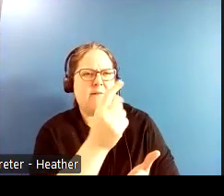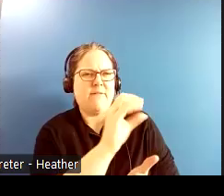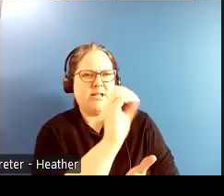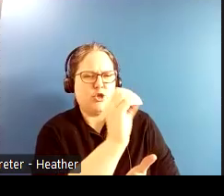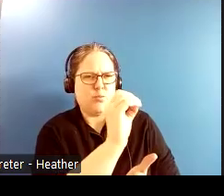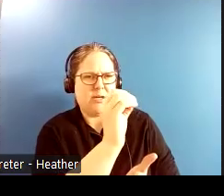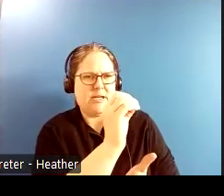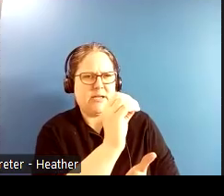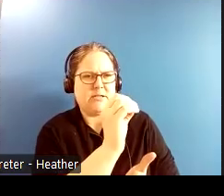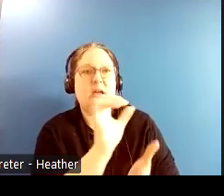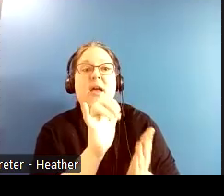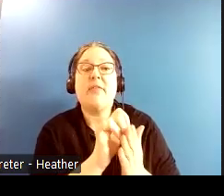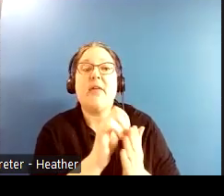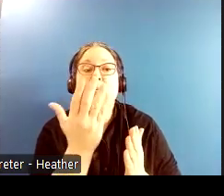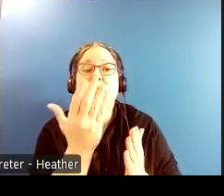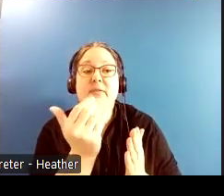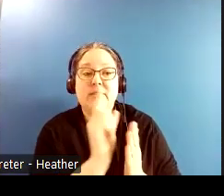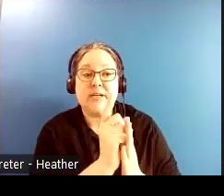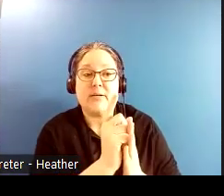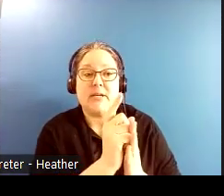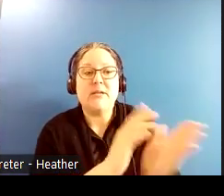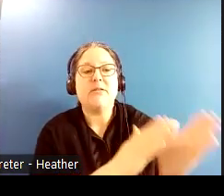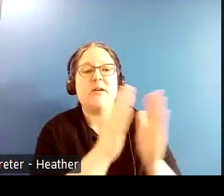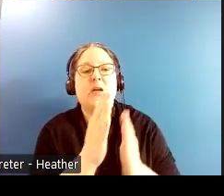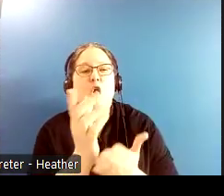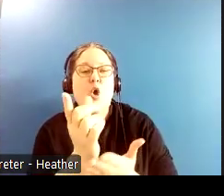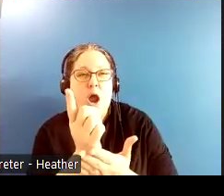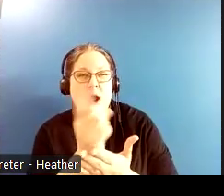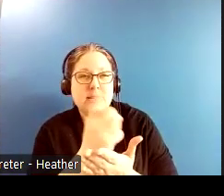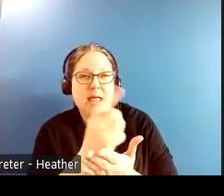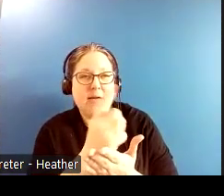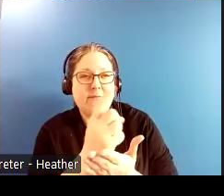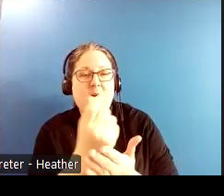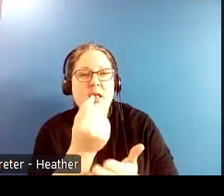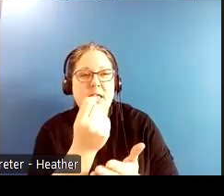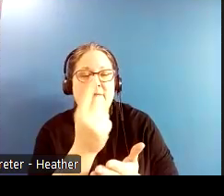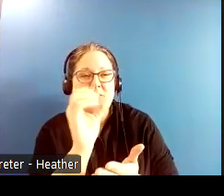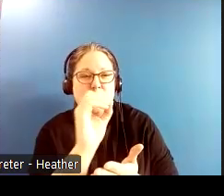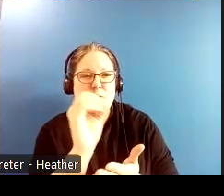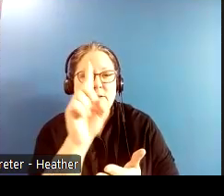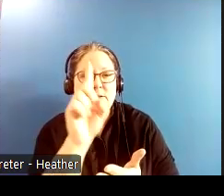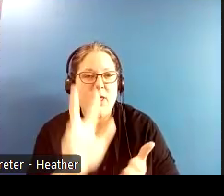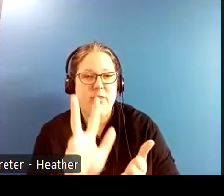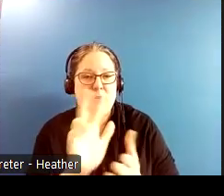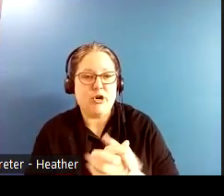would be 15 minutes would be 1/4 or 11 degrees and 1/3, which is a point. I don't quite know how to